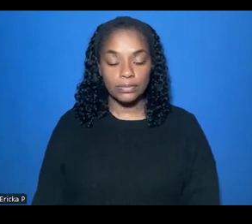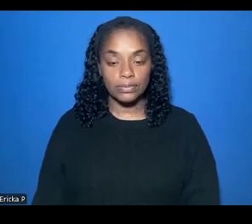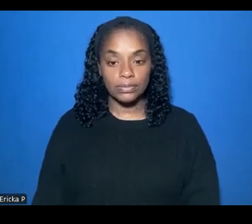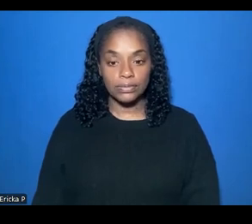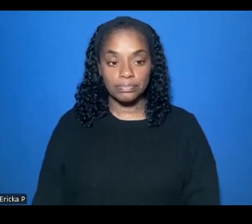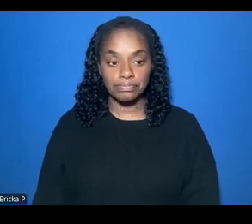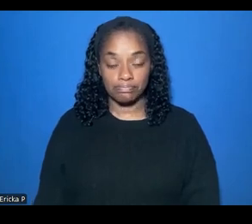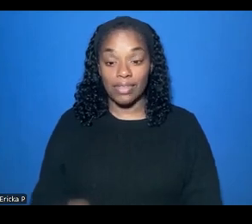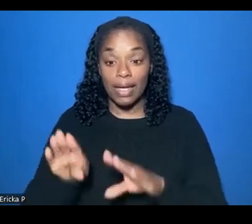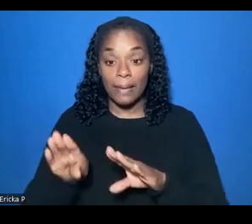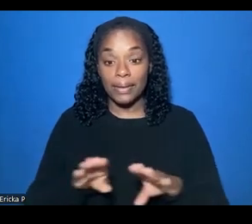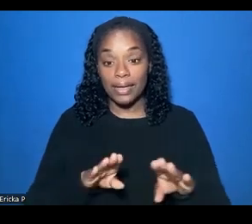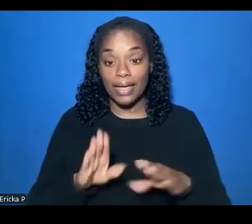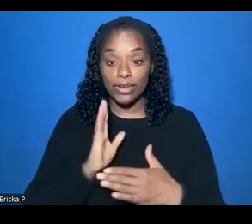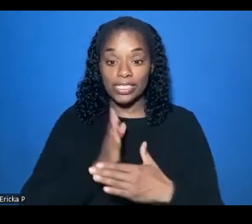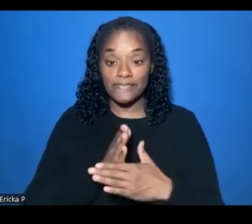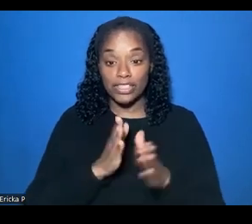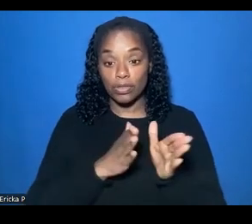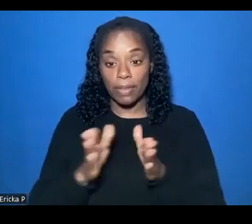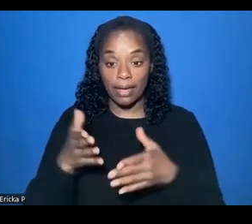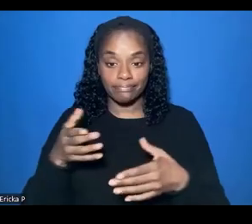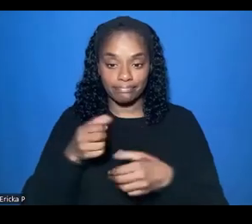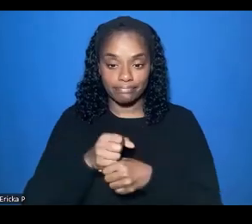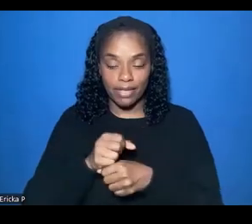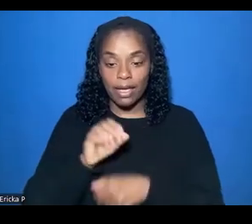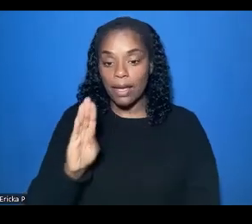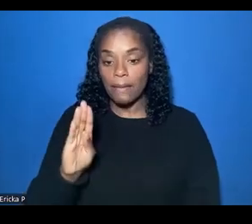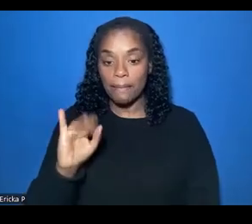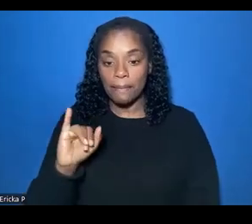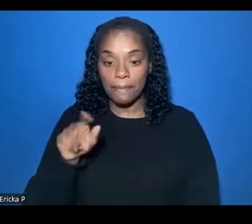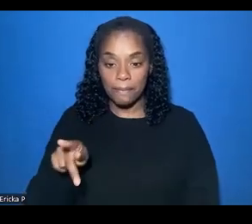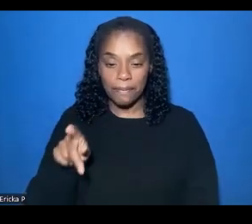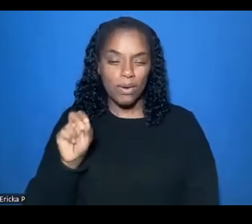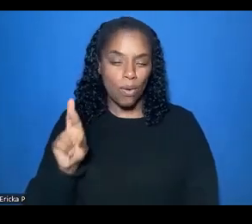A Behavior Intervention Plan. It's known as a BIP or a Behavior Support Plan.